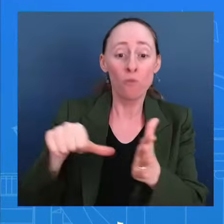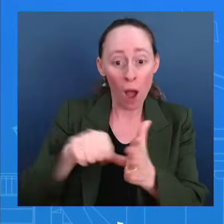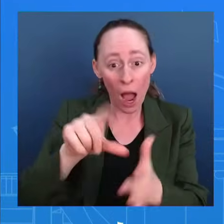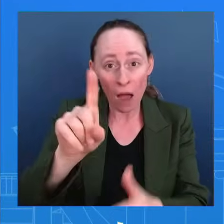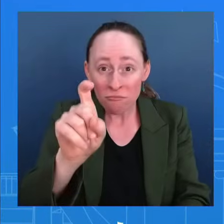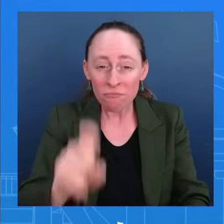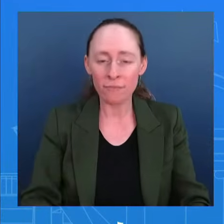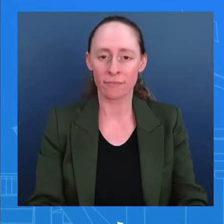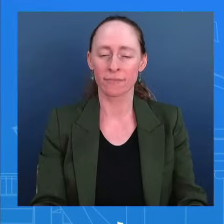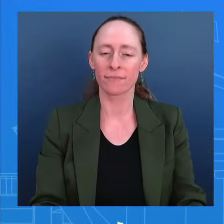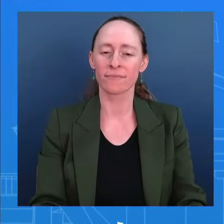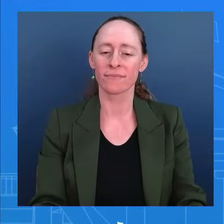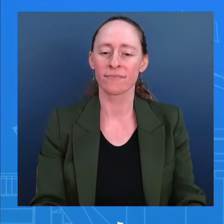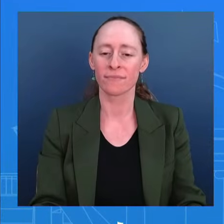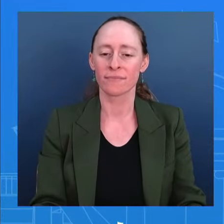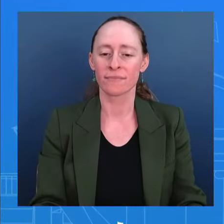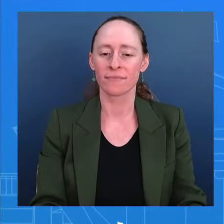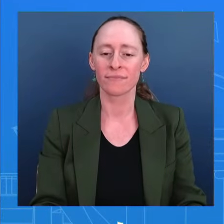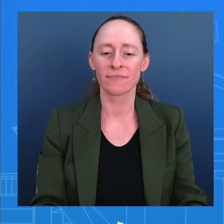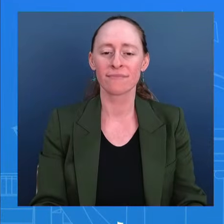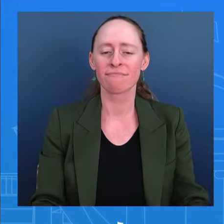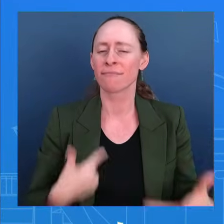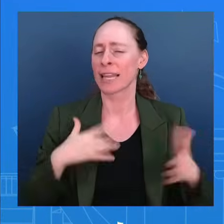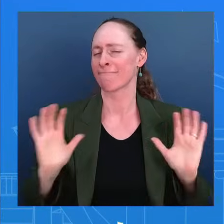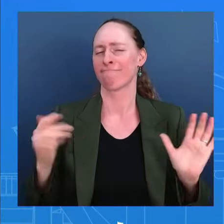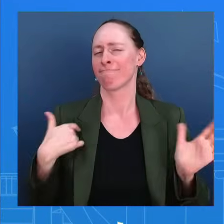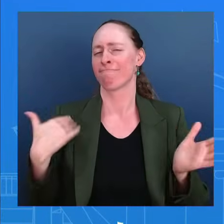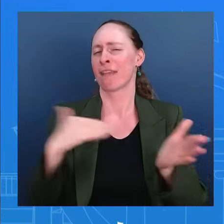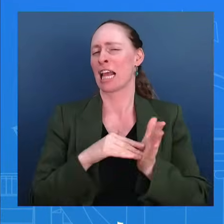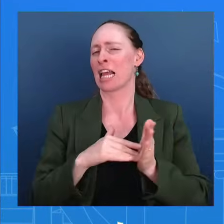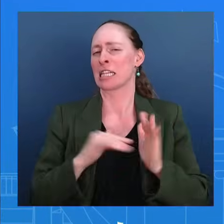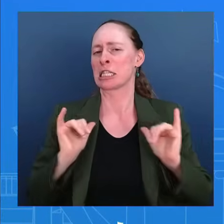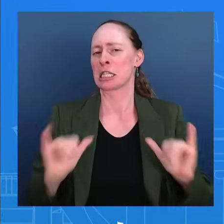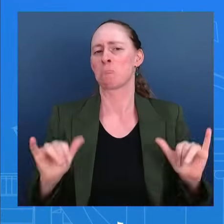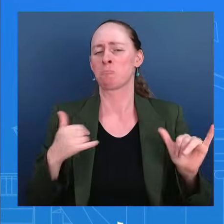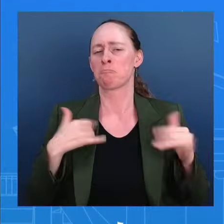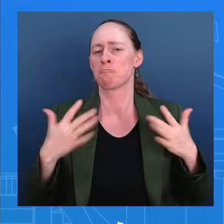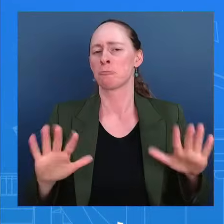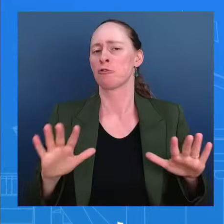This was a continued discussion on the leaders' level.